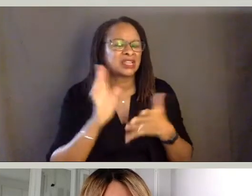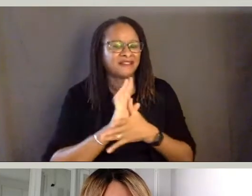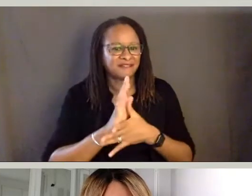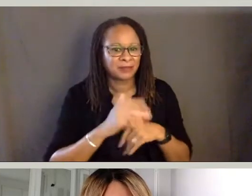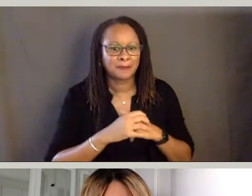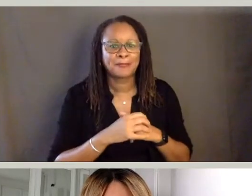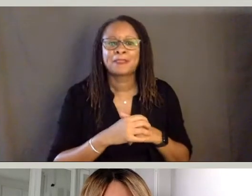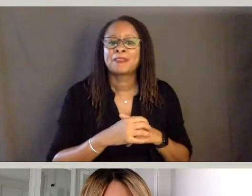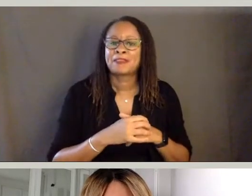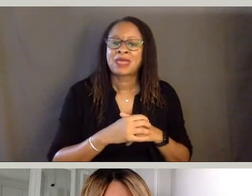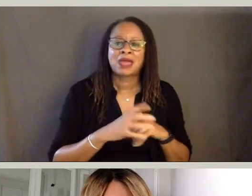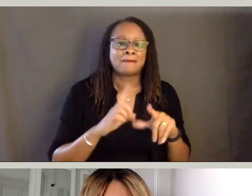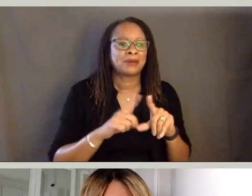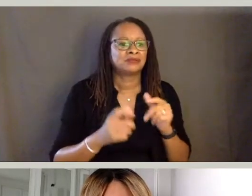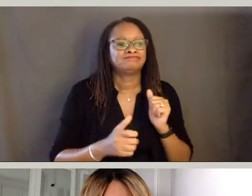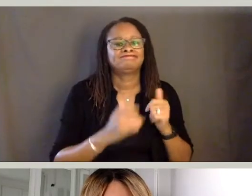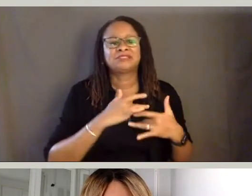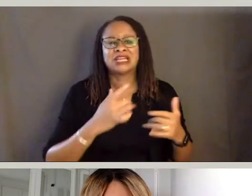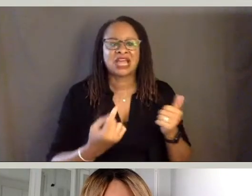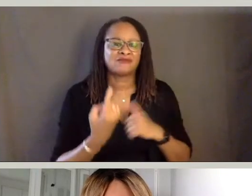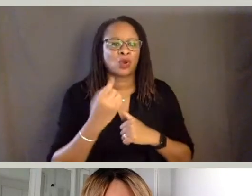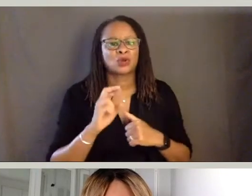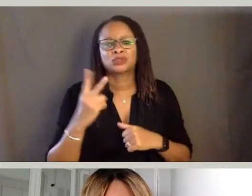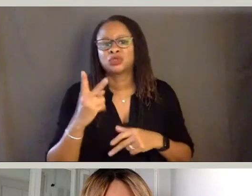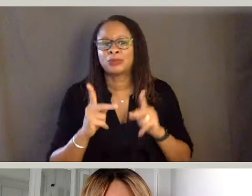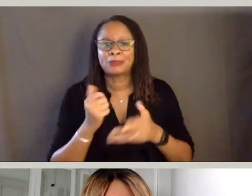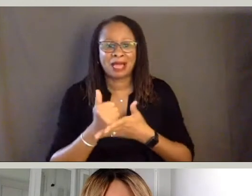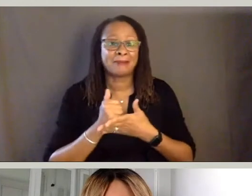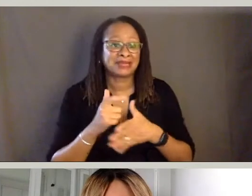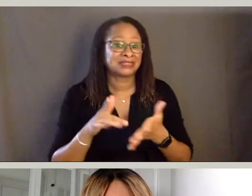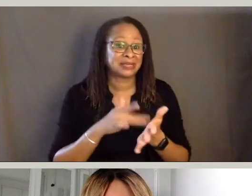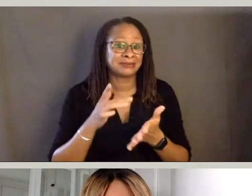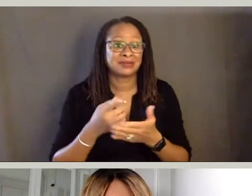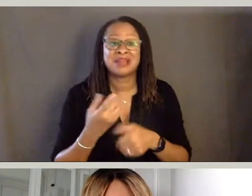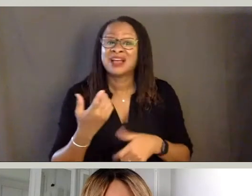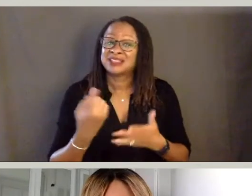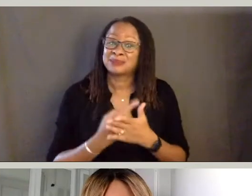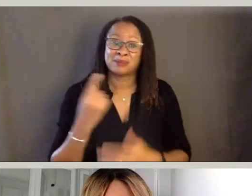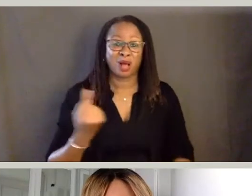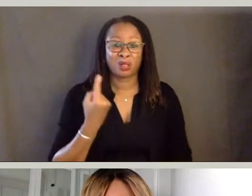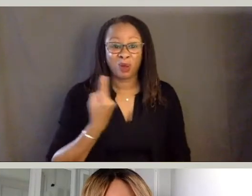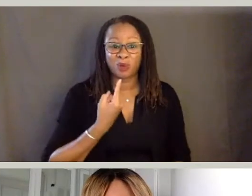I think I had one or two people helping me at a time but there were times I was by myself with the camera,